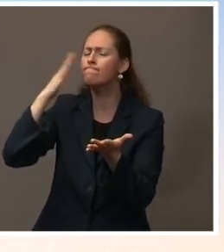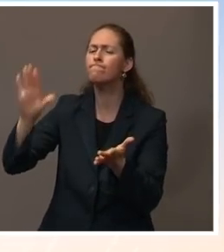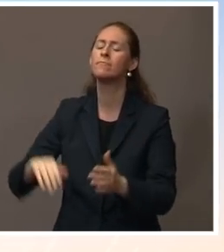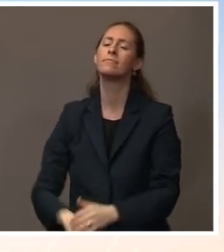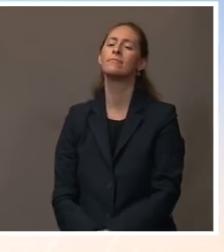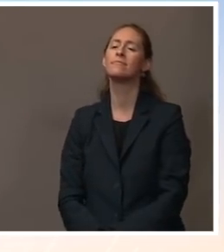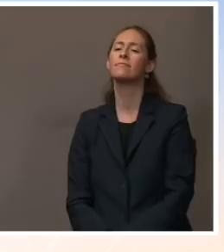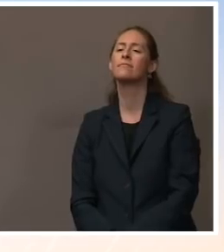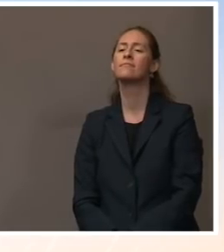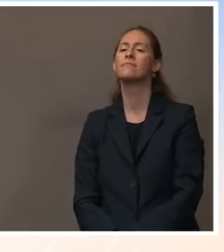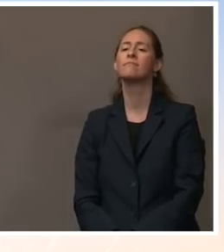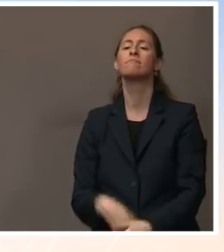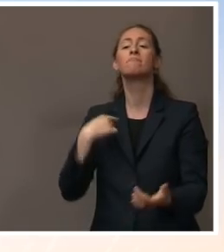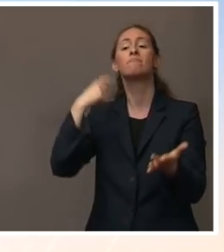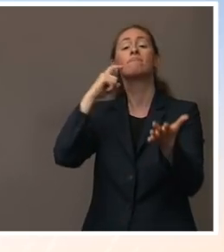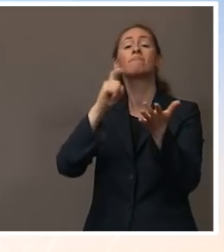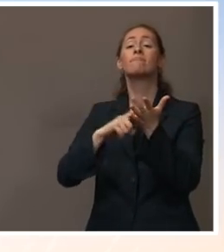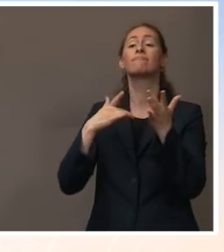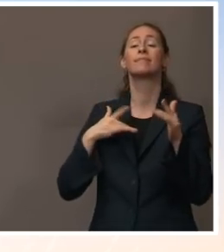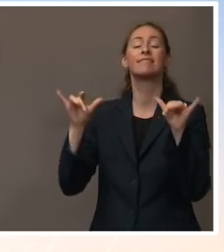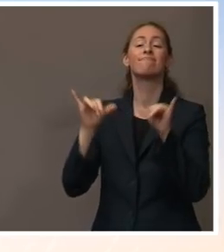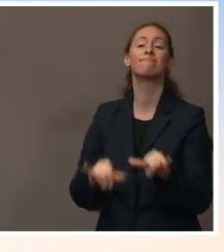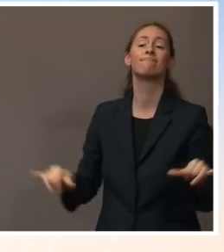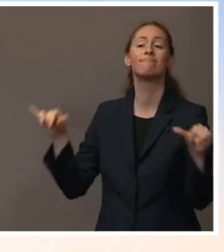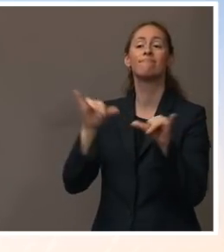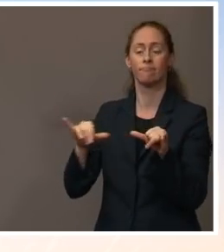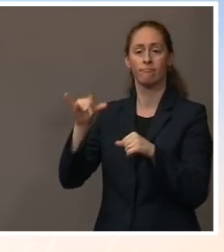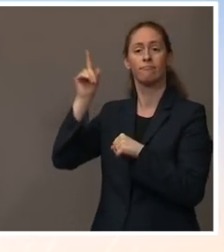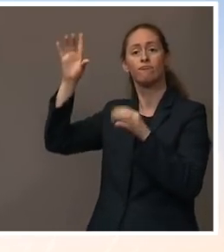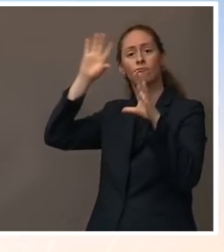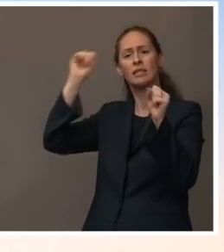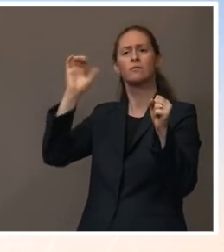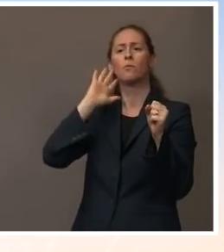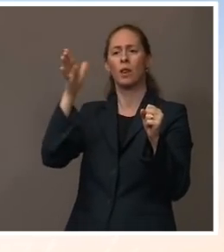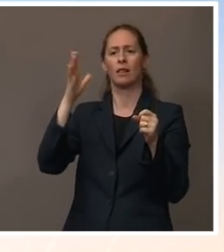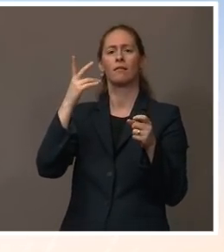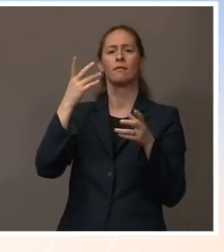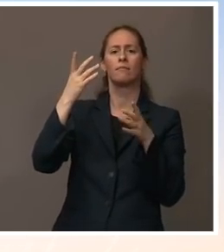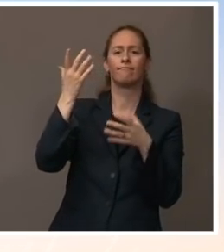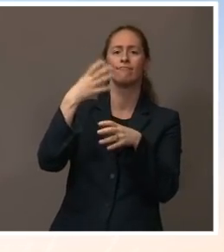to get briefings on hurricanes and preparedness for hurricanes, it was important to him and to our team